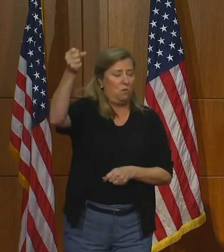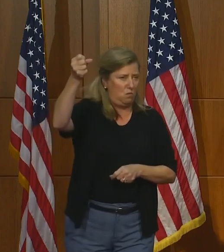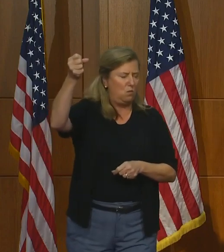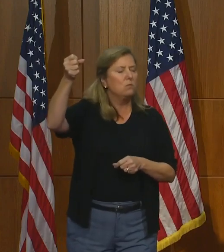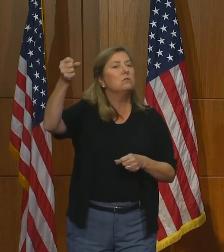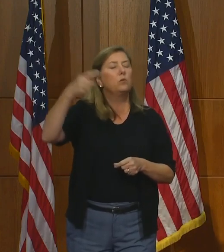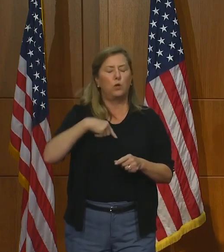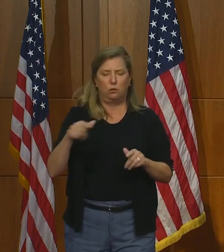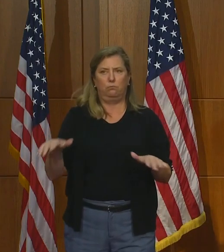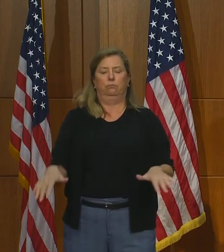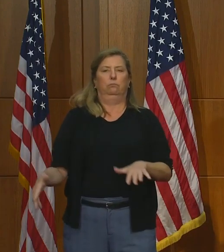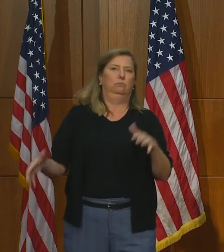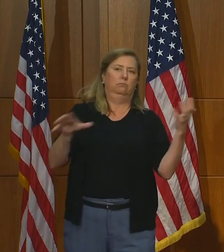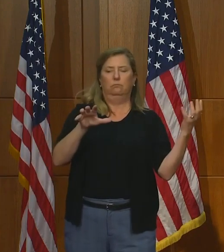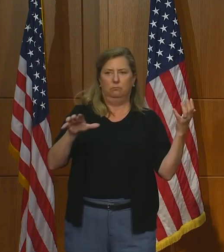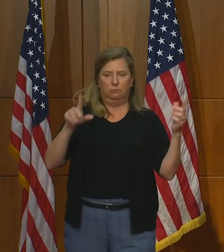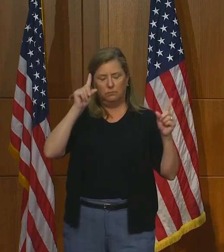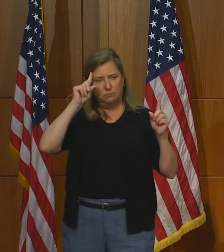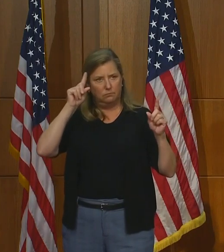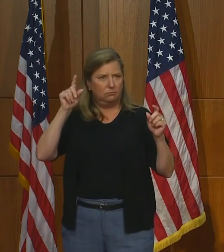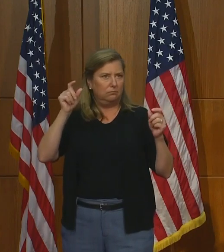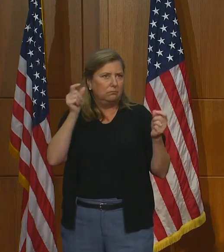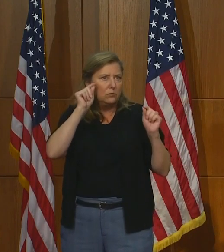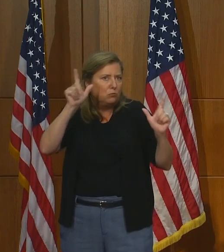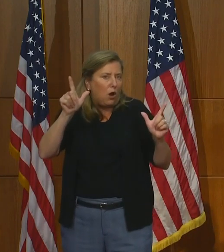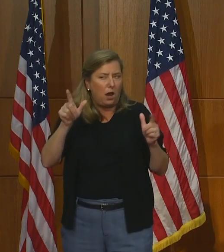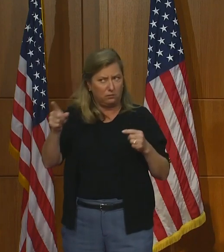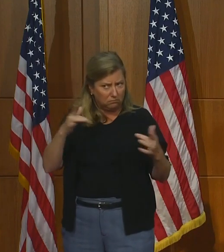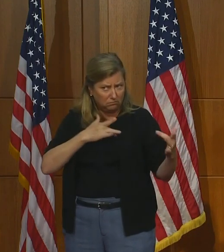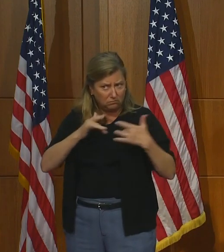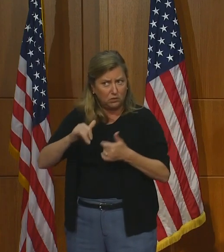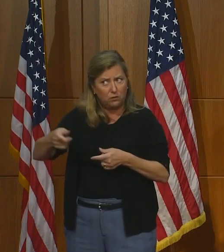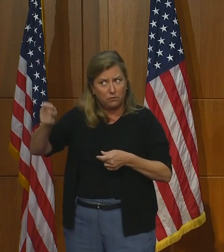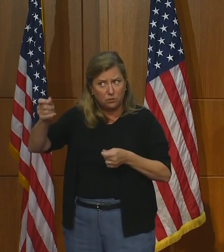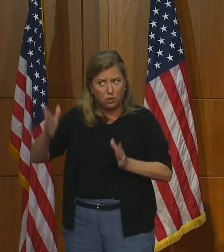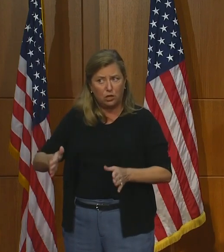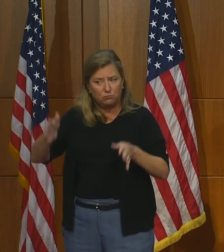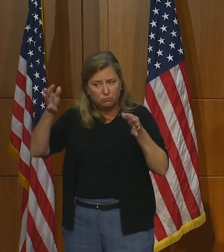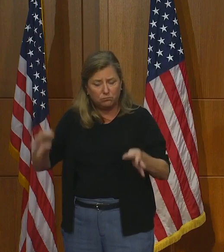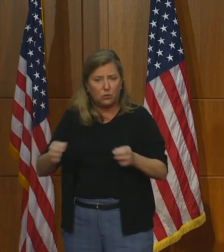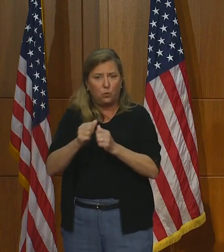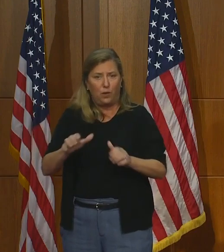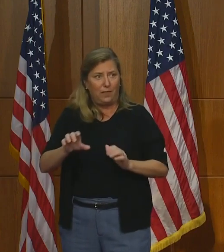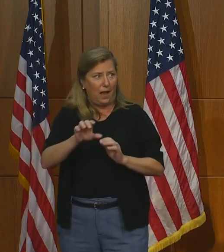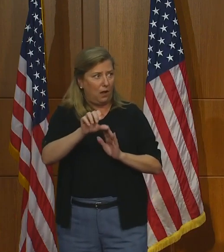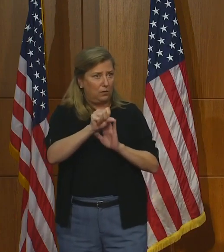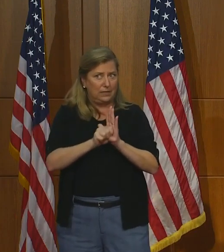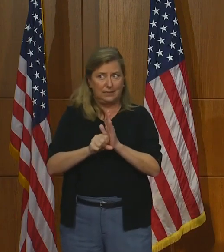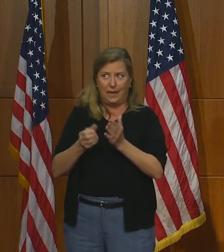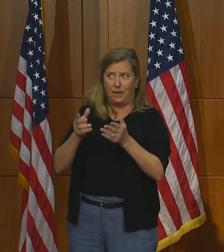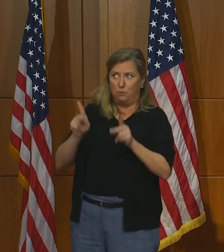WEEK- THE DATA- CATCH YOU OFF GUARD YOU WERE YOU AT ALL.